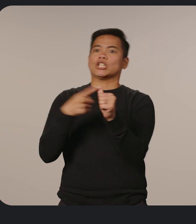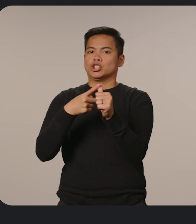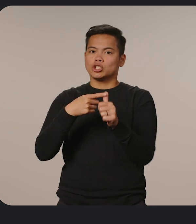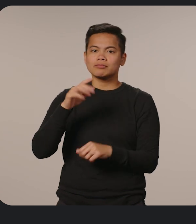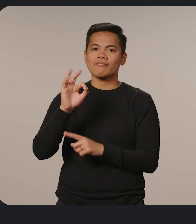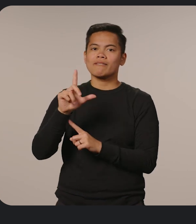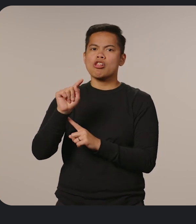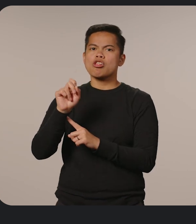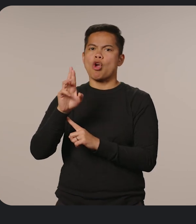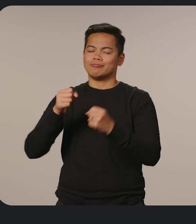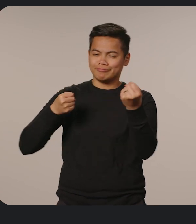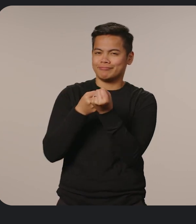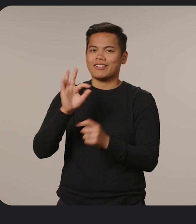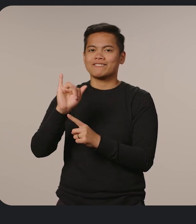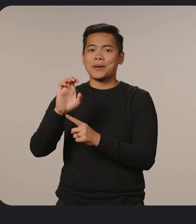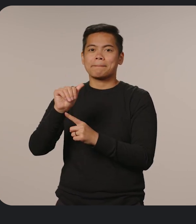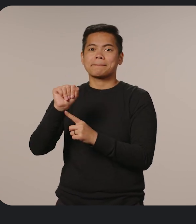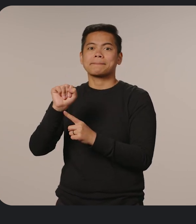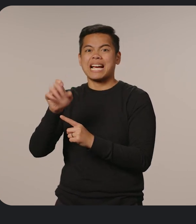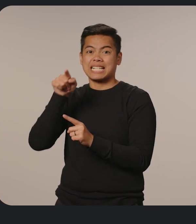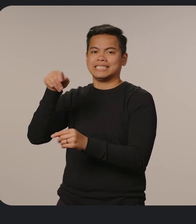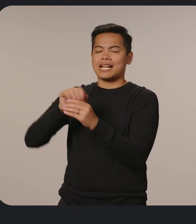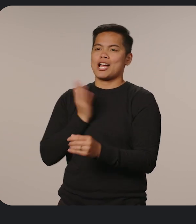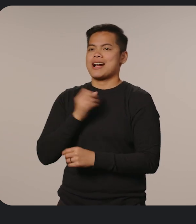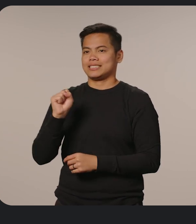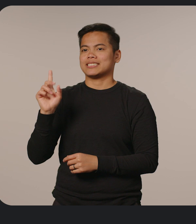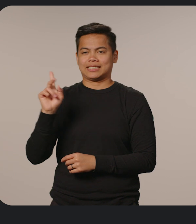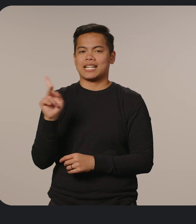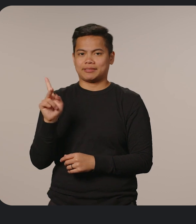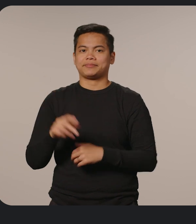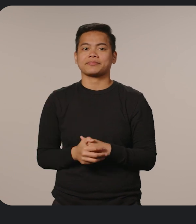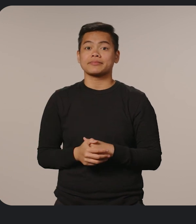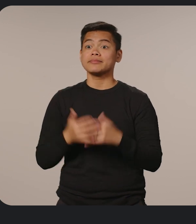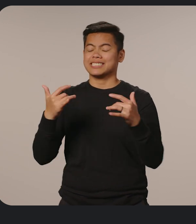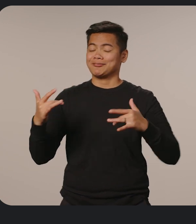within the Firebase console and in our sdks